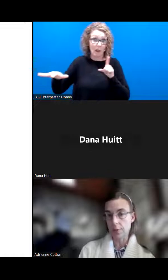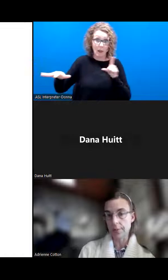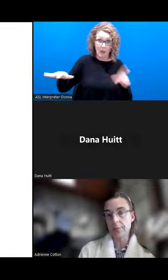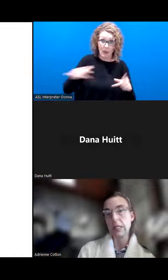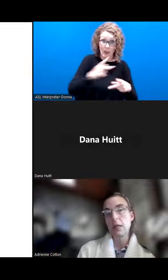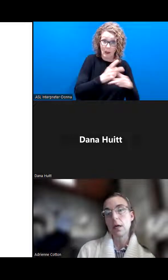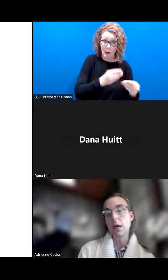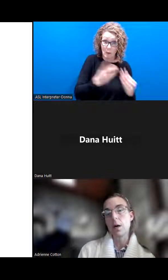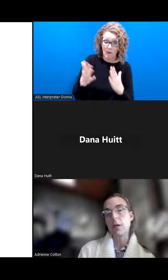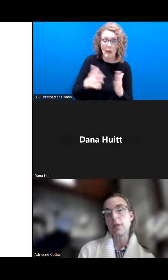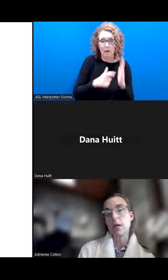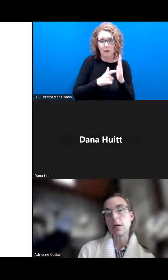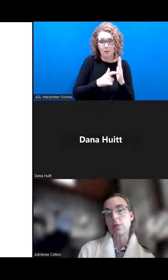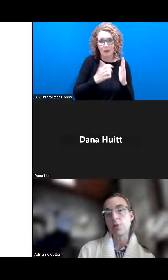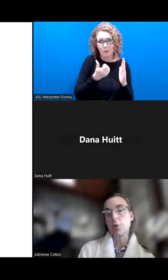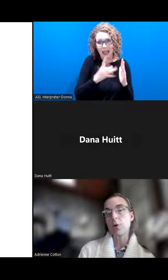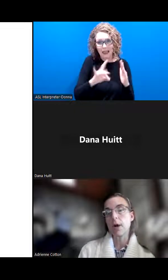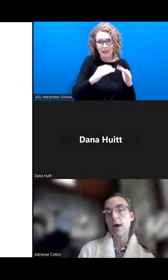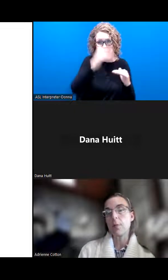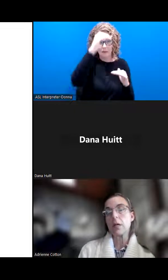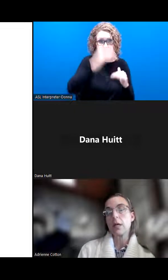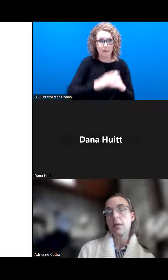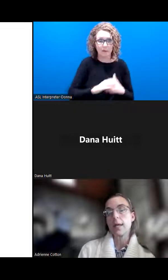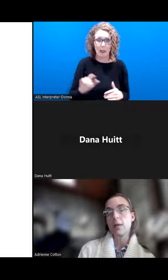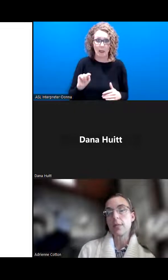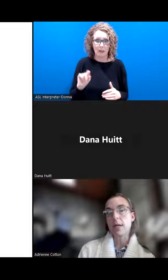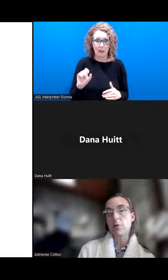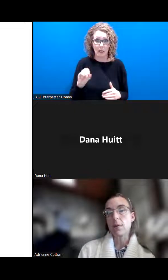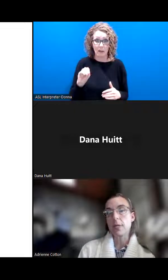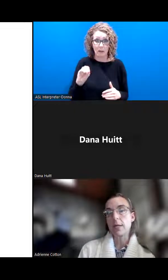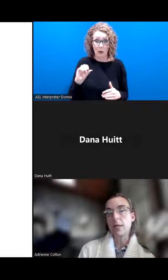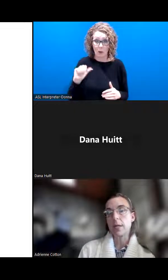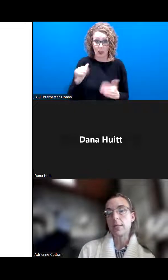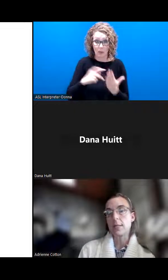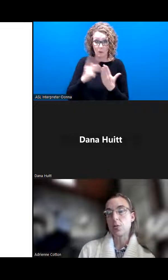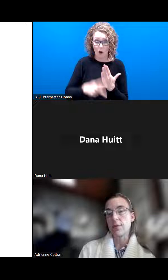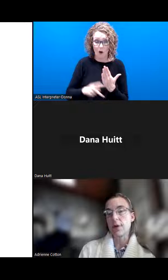of your clients much better if you are also